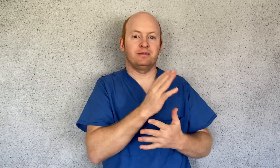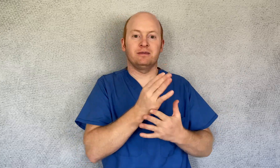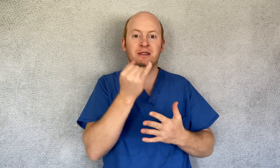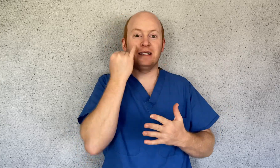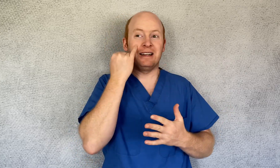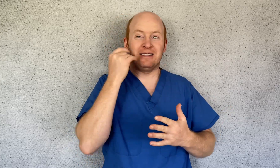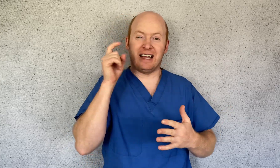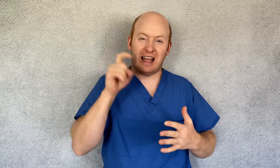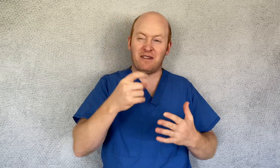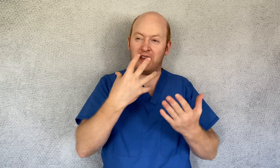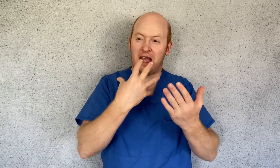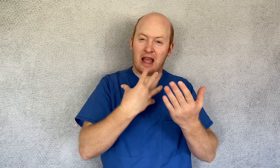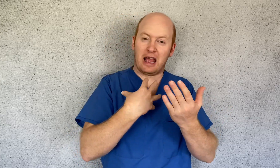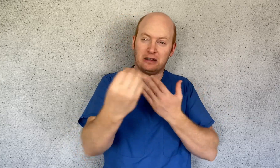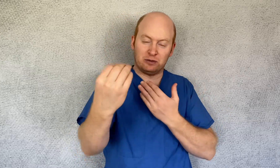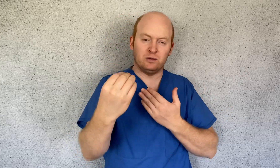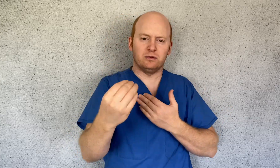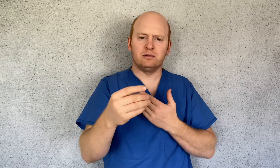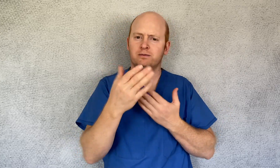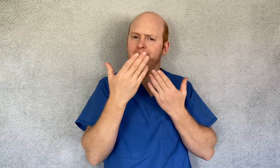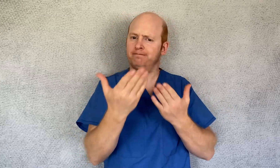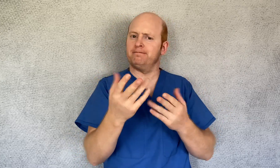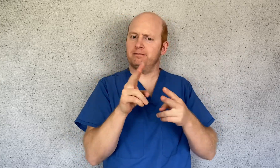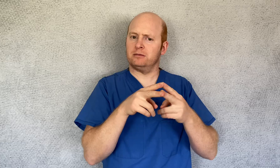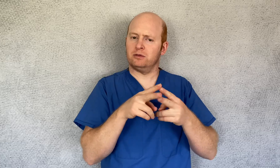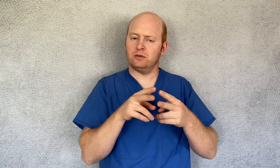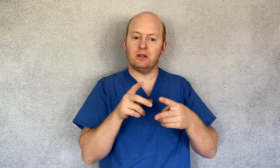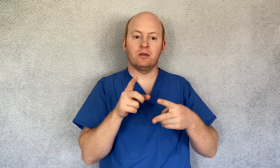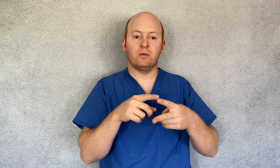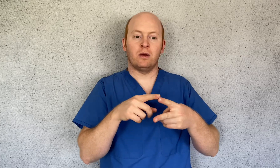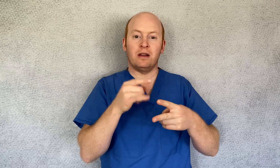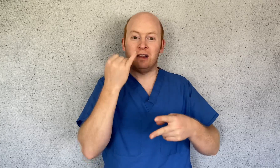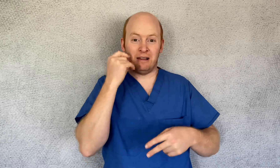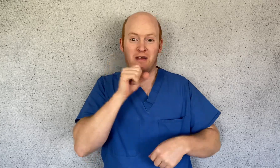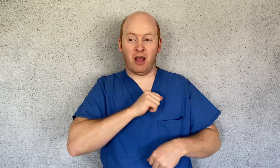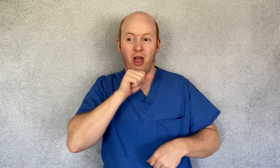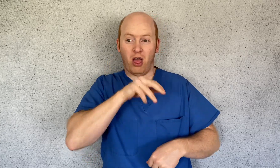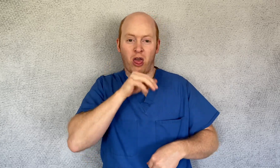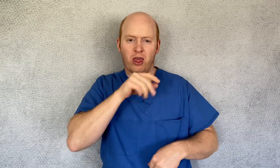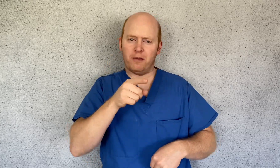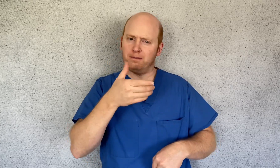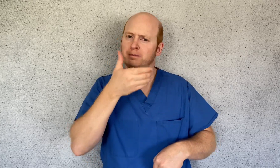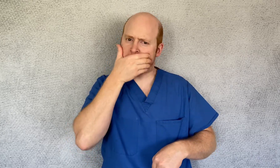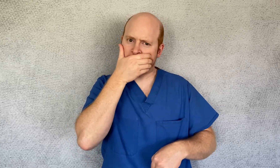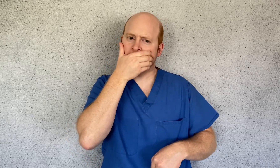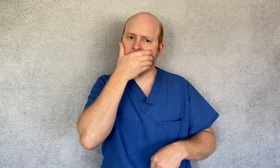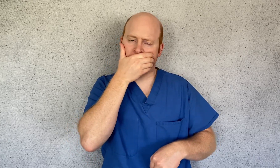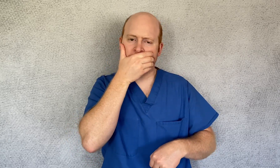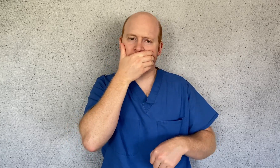If you have to leave the house for some reason, wear a facemask